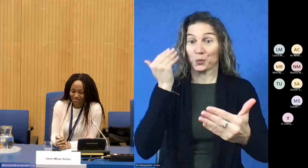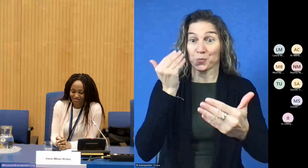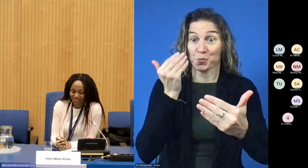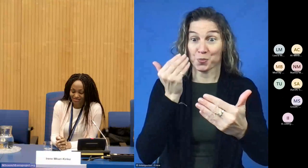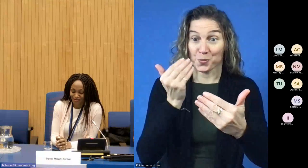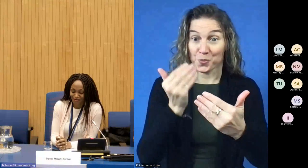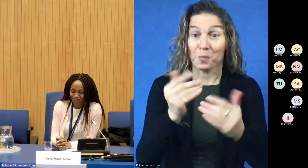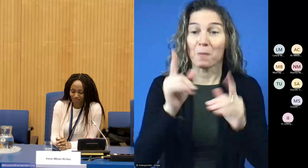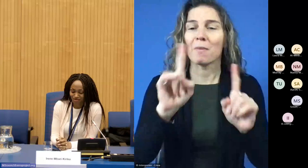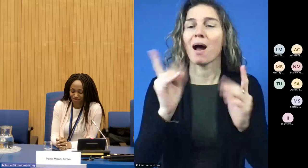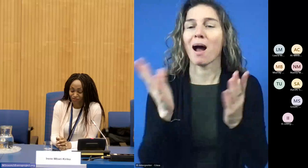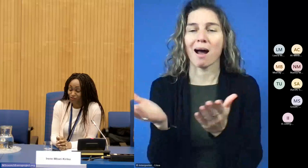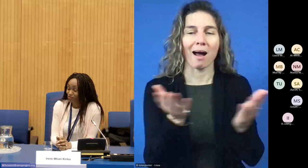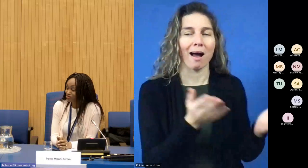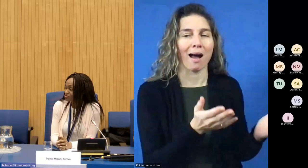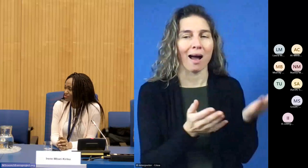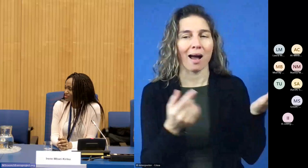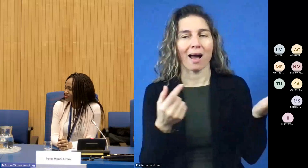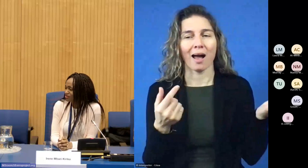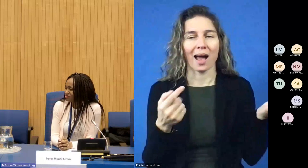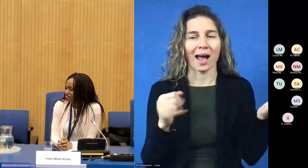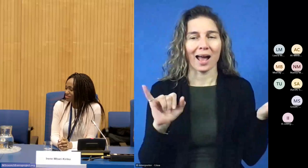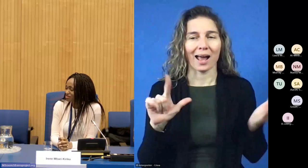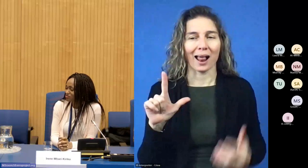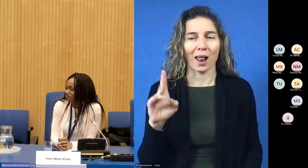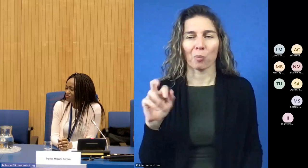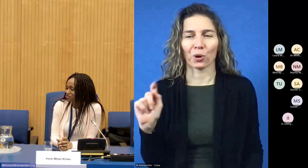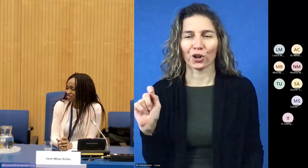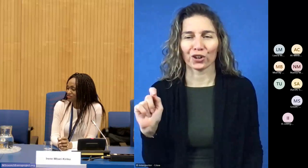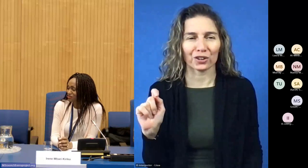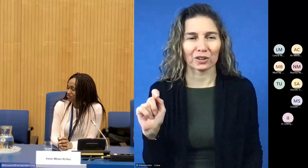tell us about what's most important to him in terms of what they are doing on